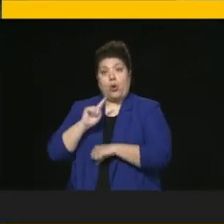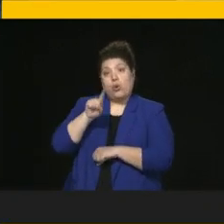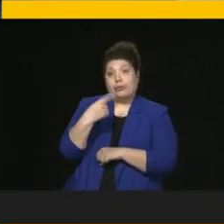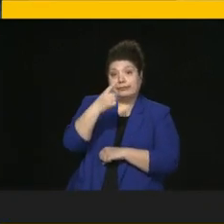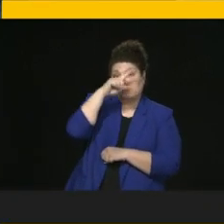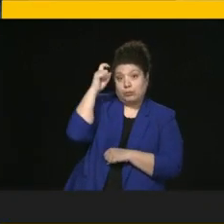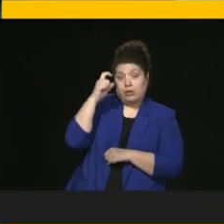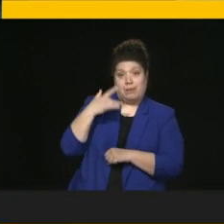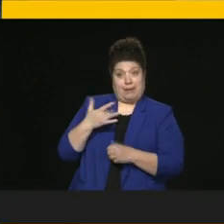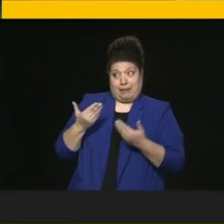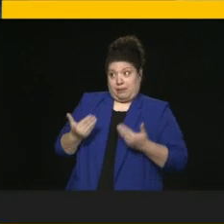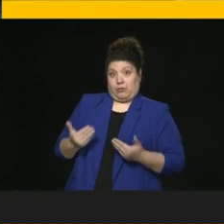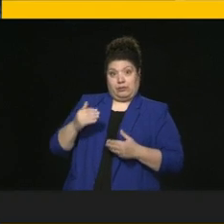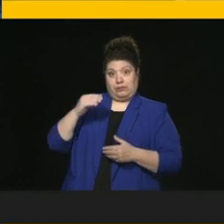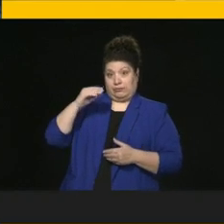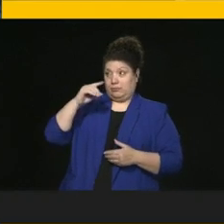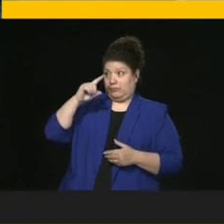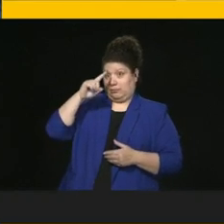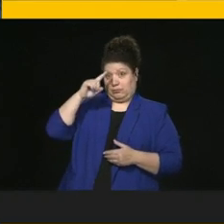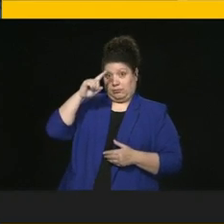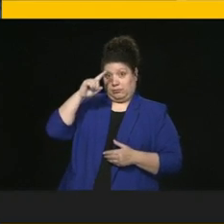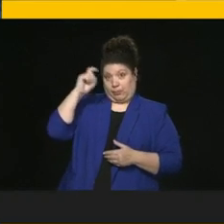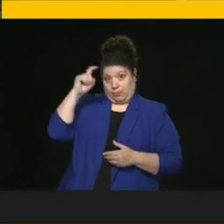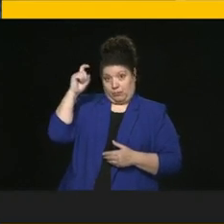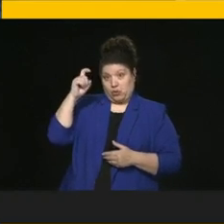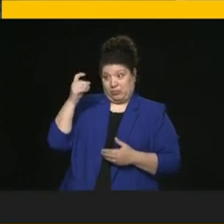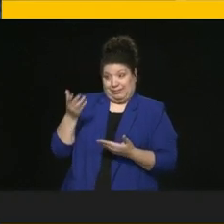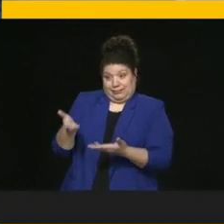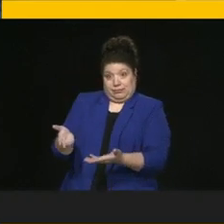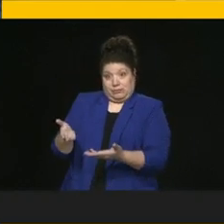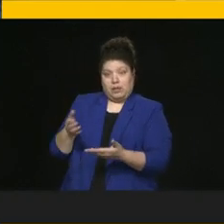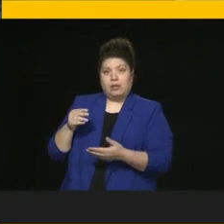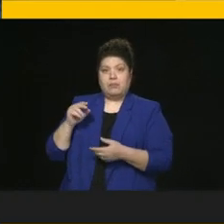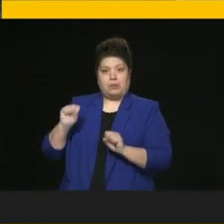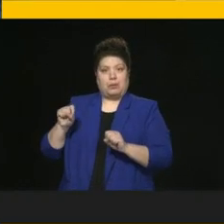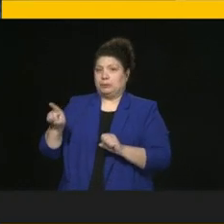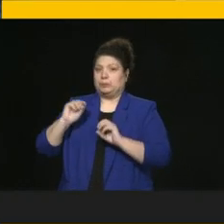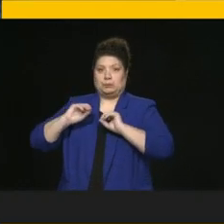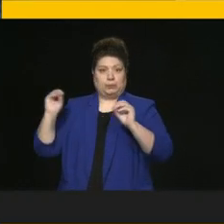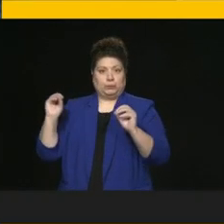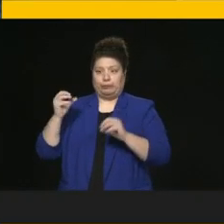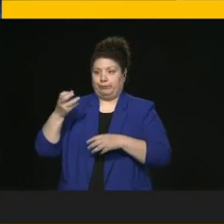IN TIME WOULD NORMALLY HAVE SEASONAL WORK, BUT THAT WON'T BE